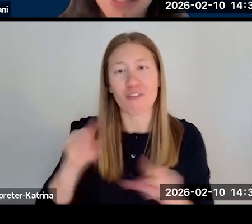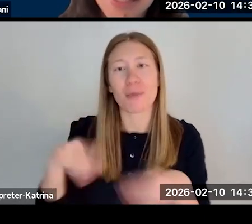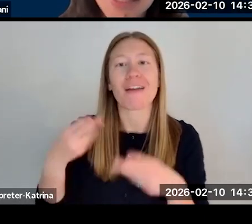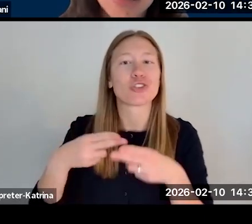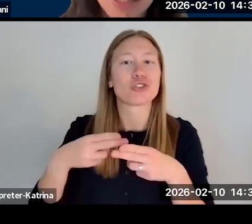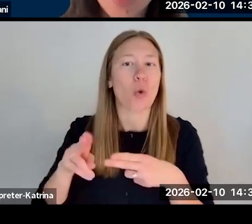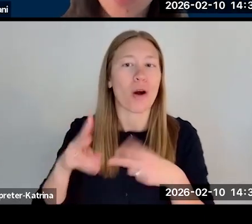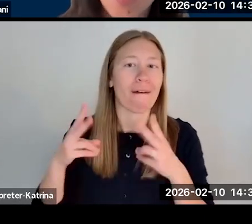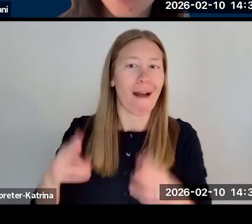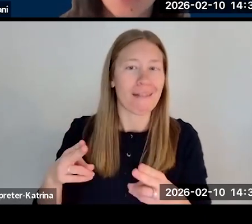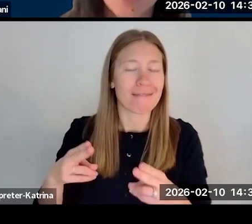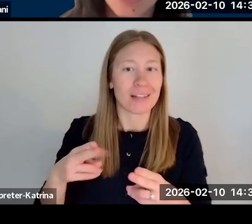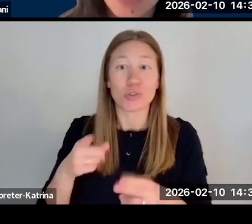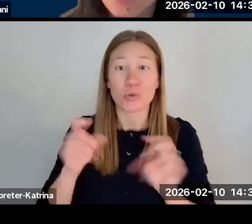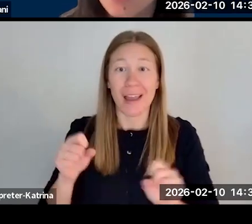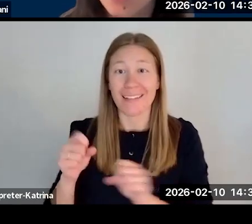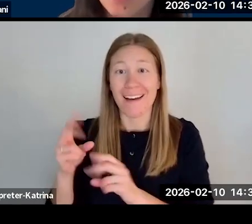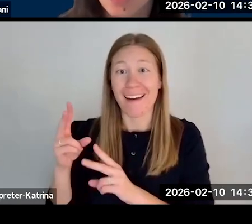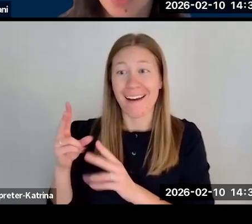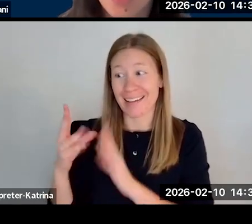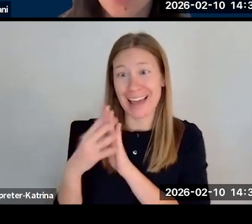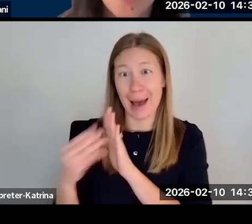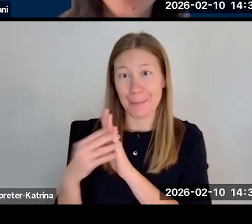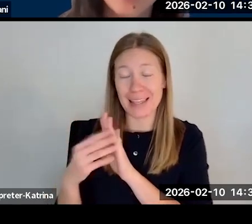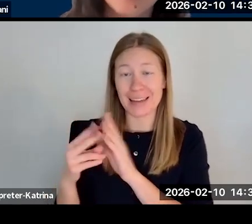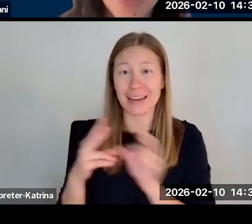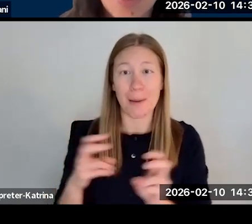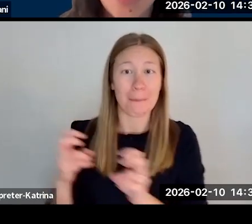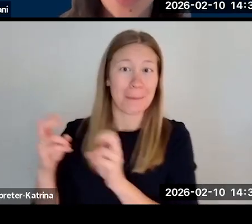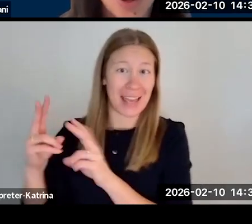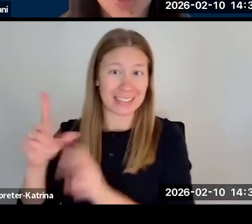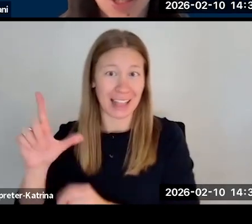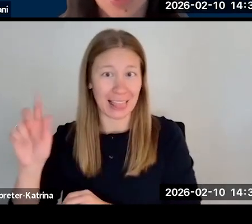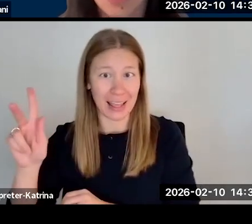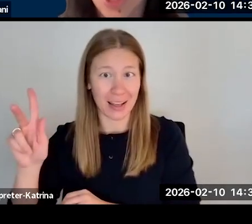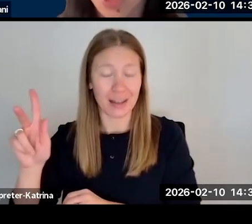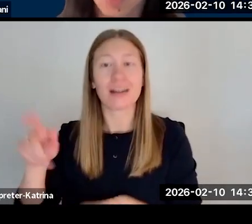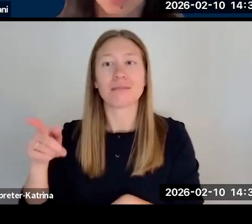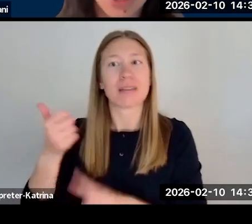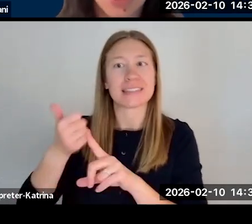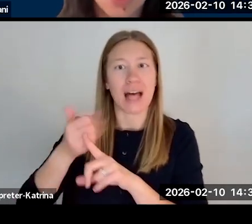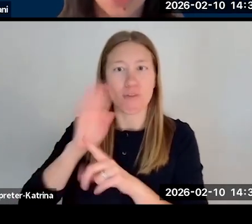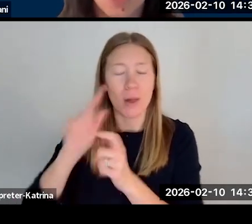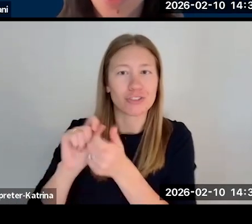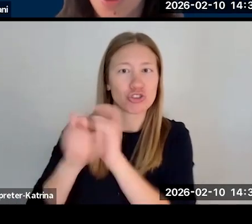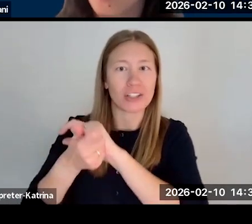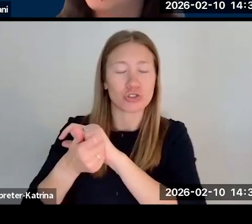and paste a link that replaces the URL with the name of the website or document you're linking to,